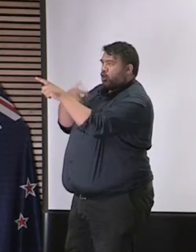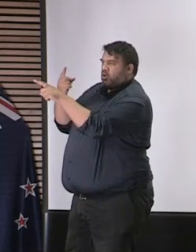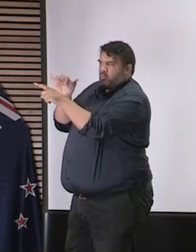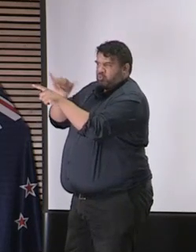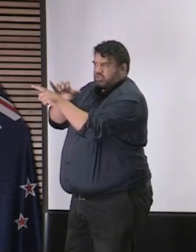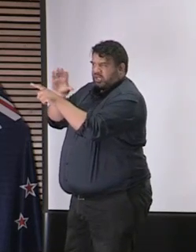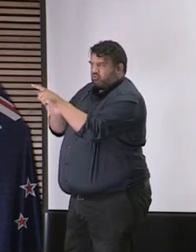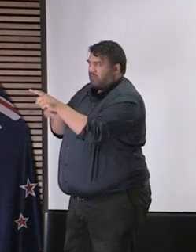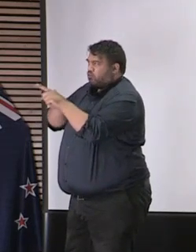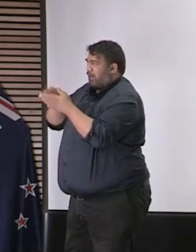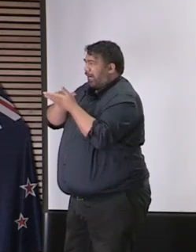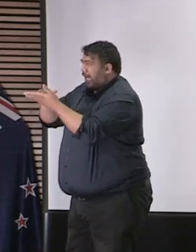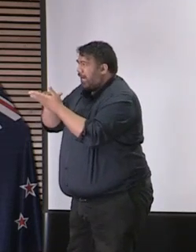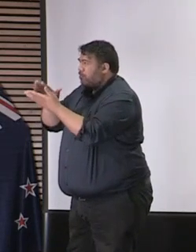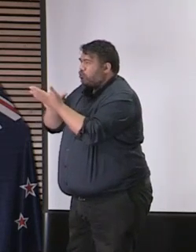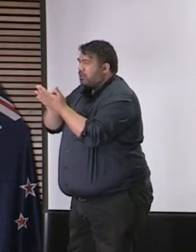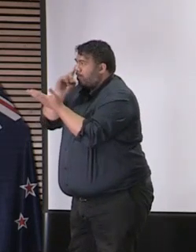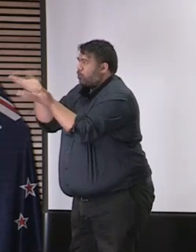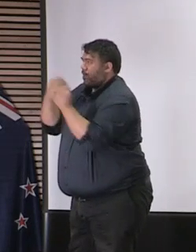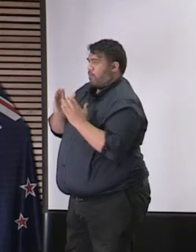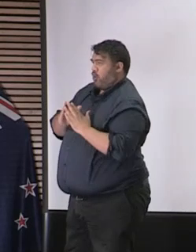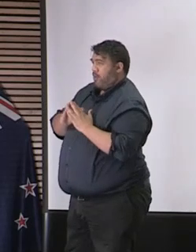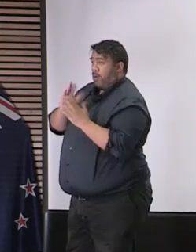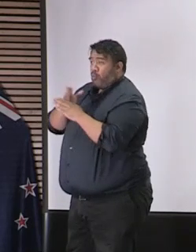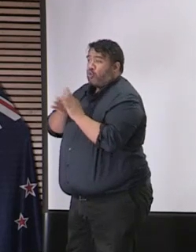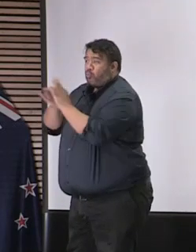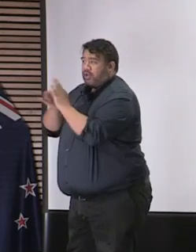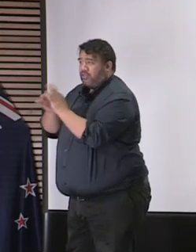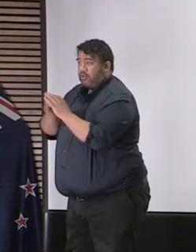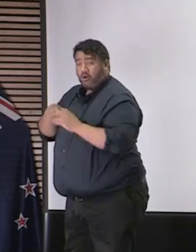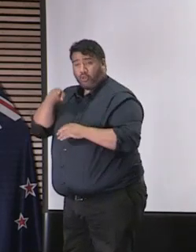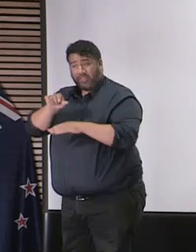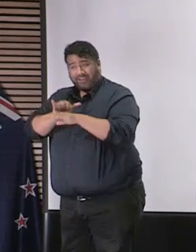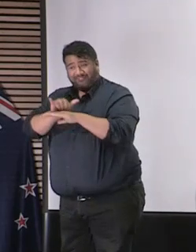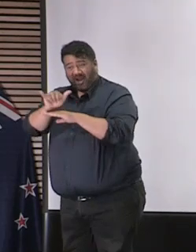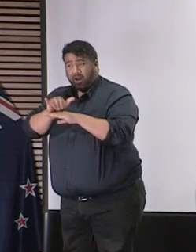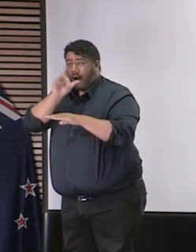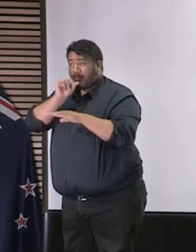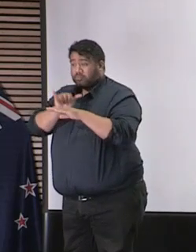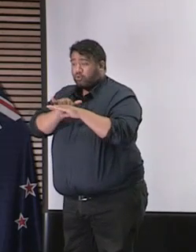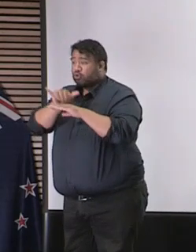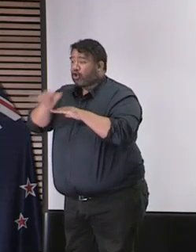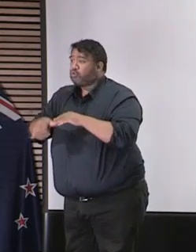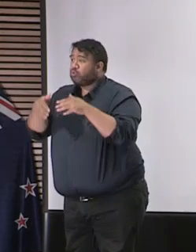we will need to work with the Government to get slots available but we are working